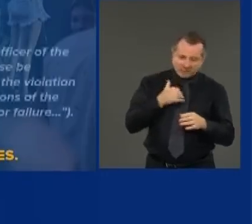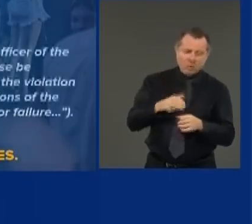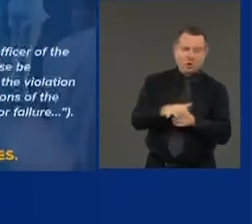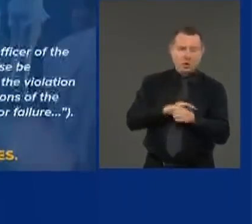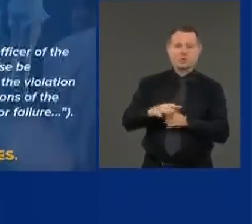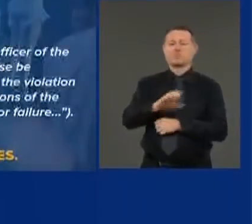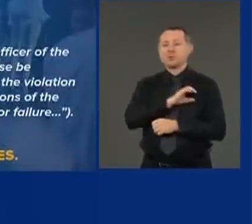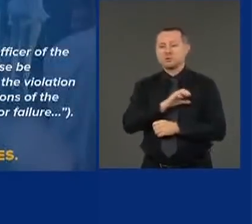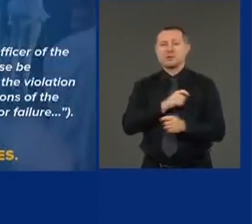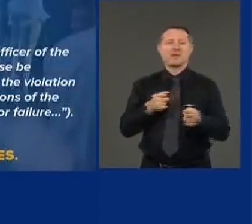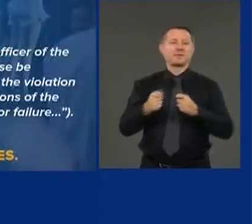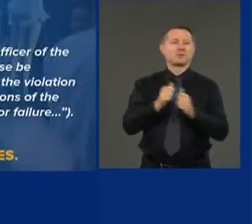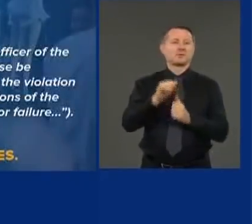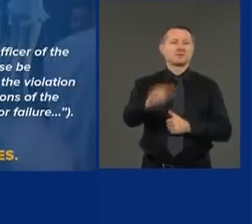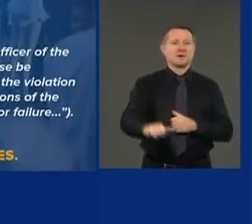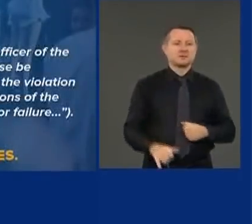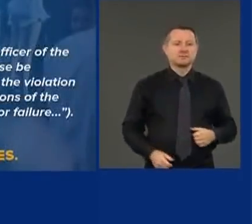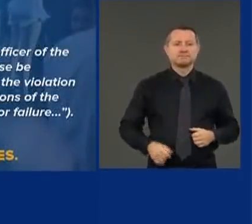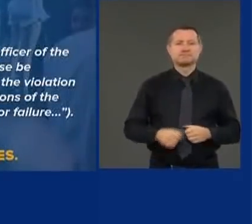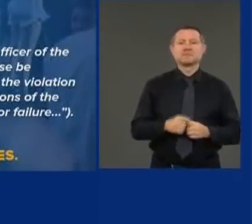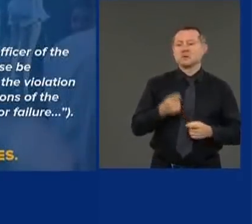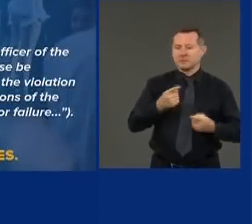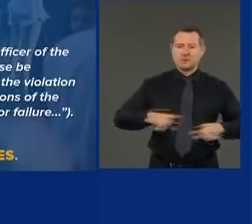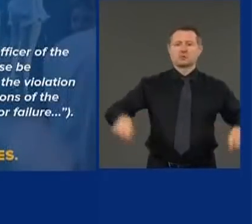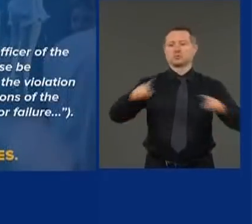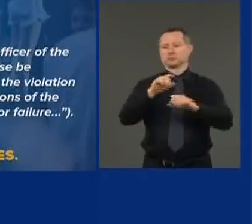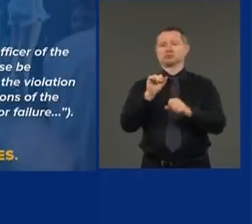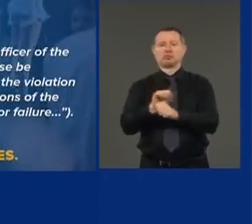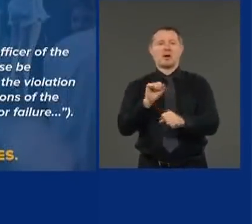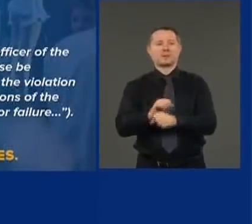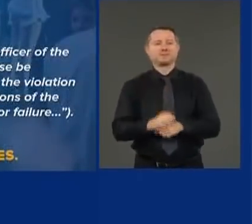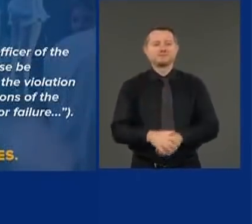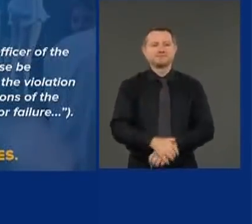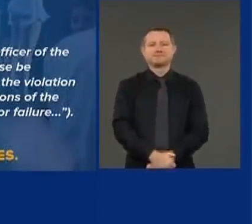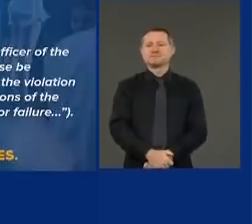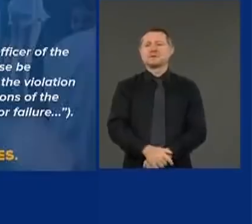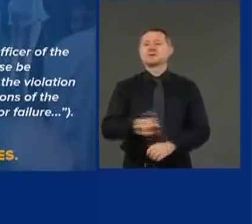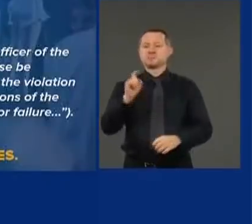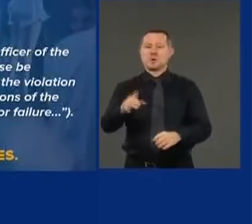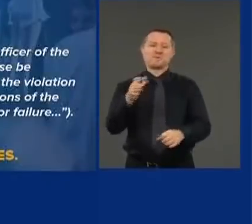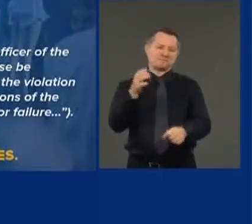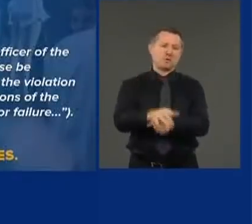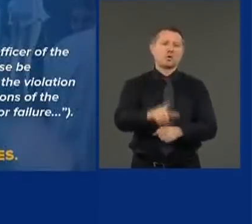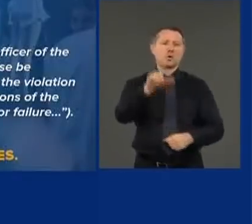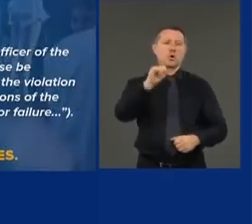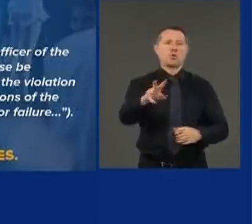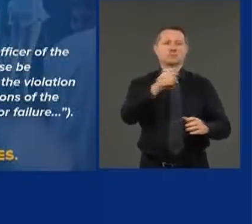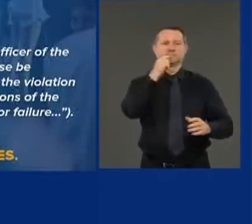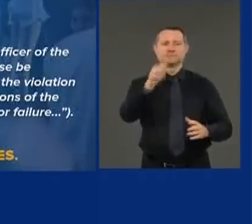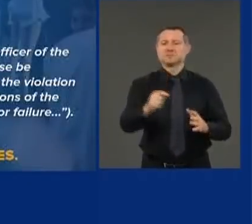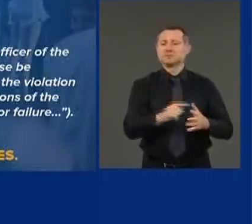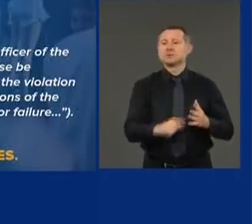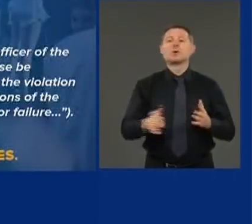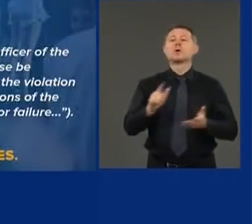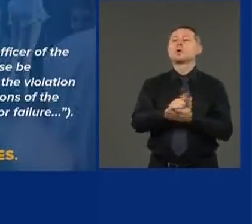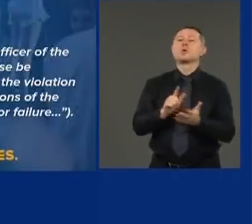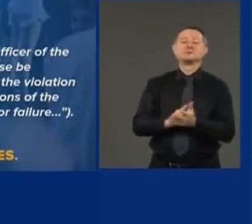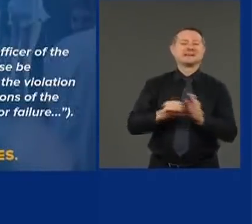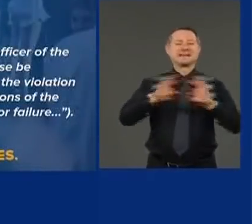TO ENFORCE THE LAW IN THE ENTIRE STATE OF NEW YORK. THAT'S WHY WE HAVE LOCAL POLICE AGENCIES. BUT THEY HAVE TO DO THEIR JOB